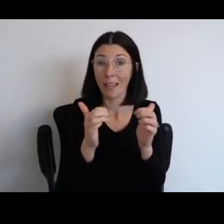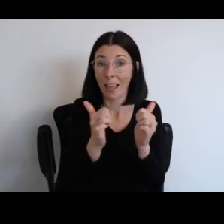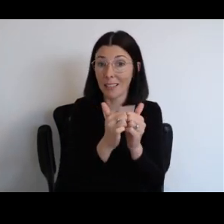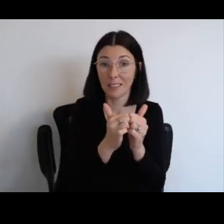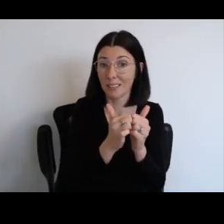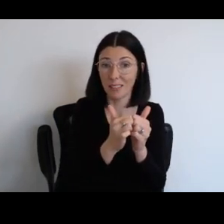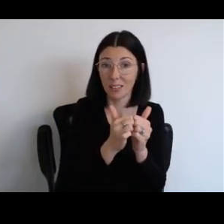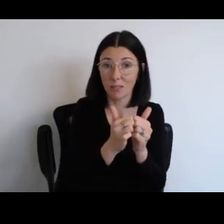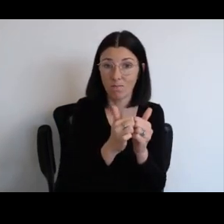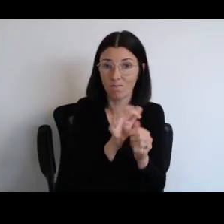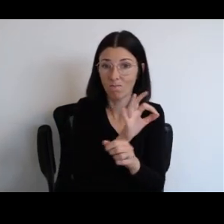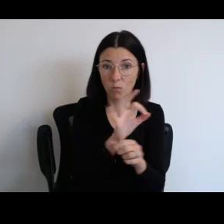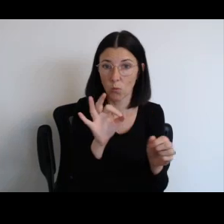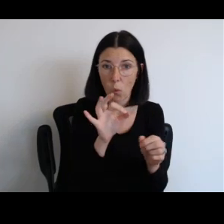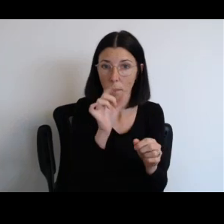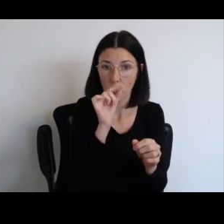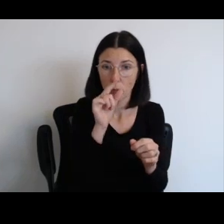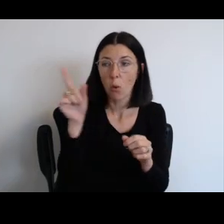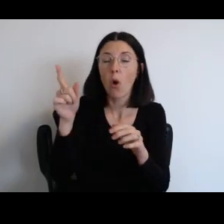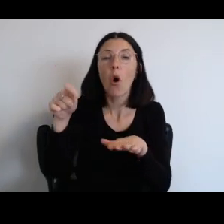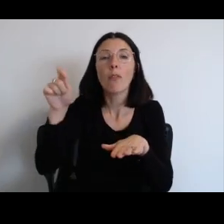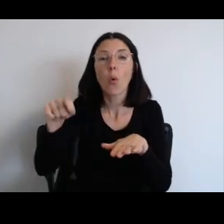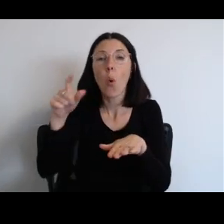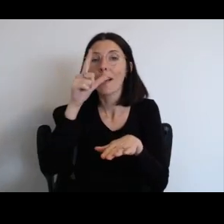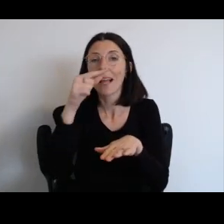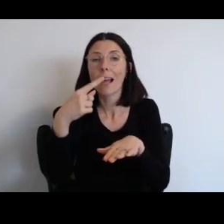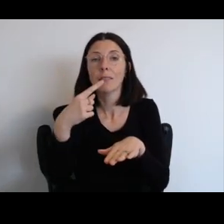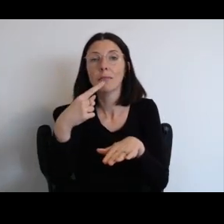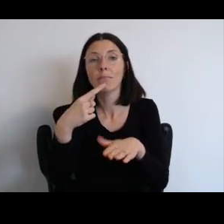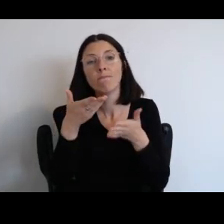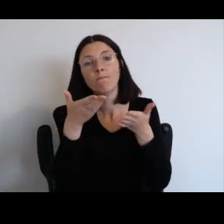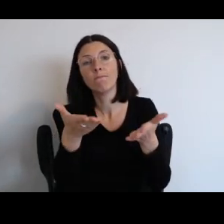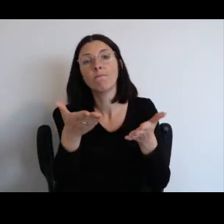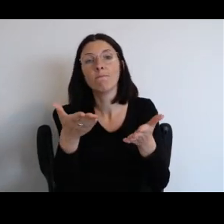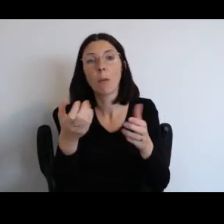makeup the Court's going to order some makeup time and that might resolve the issue around